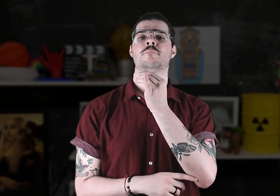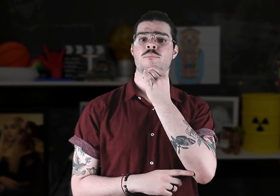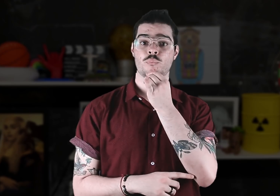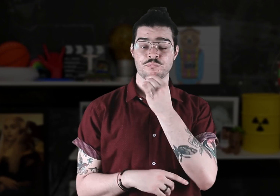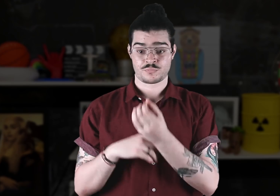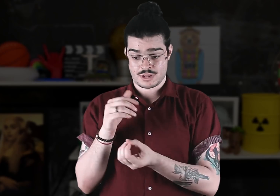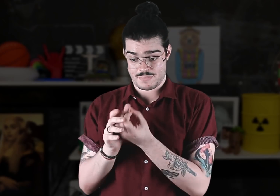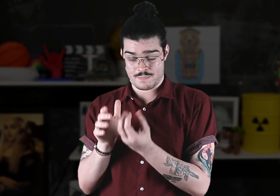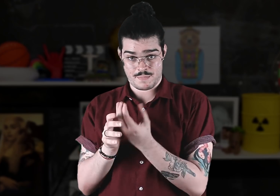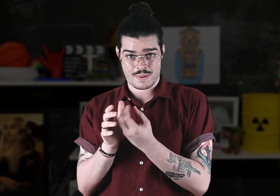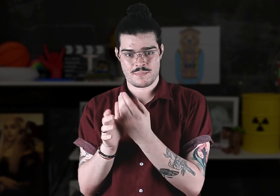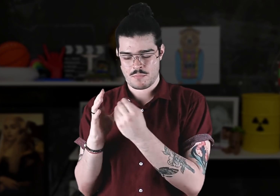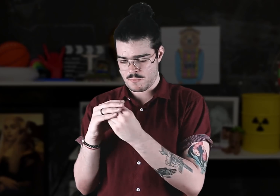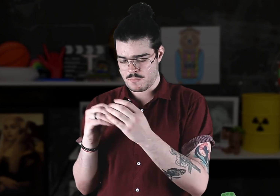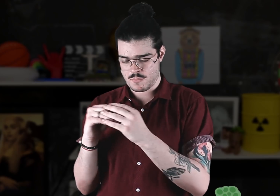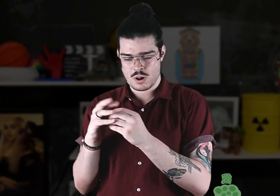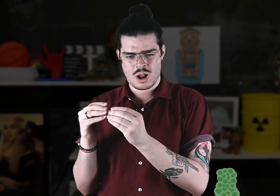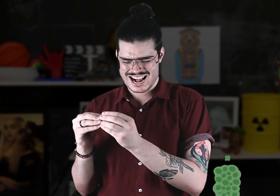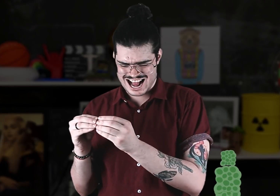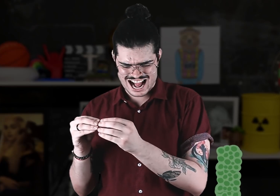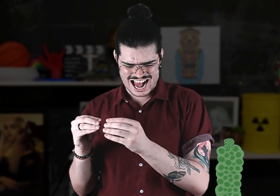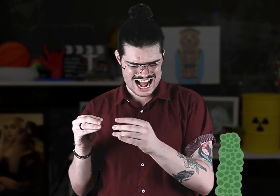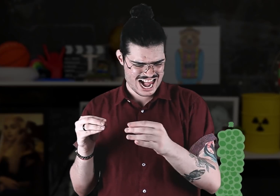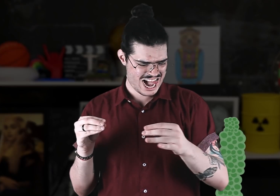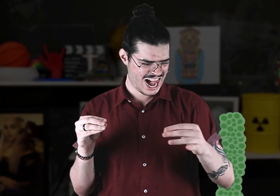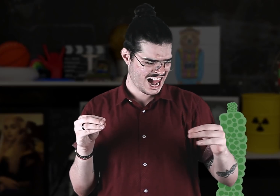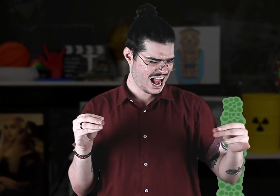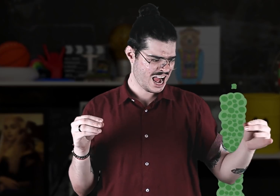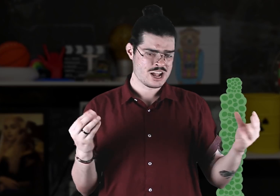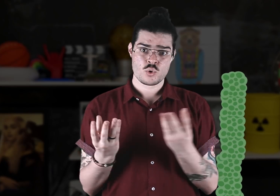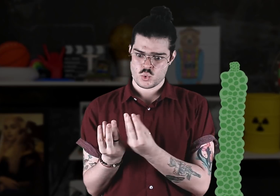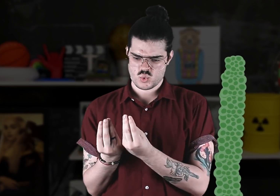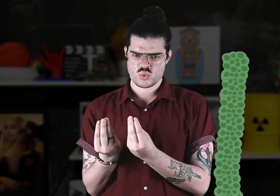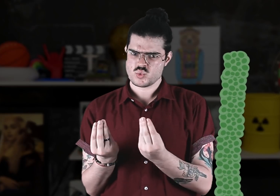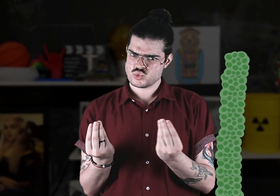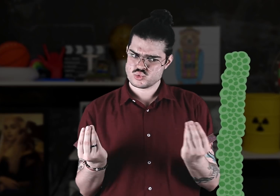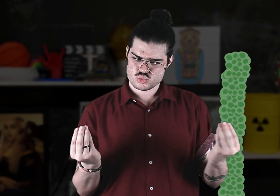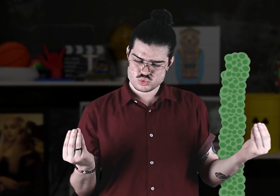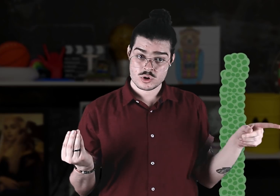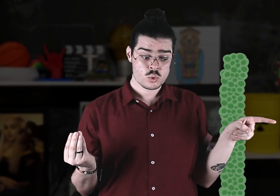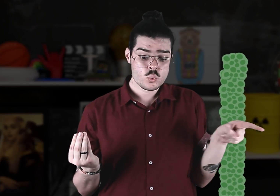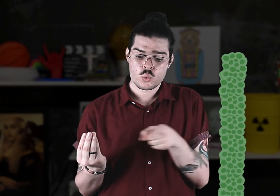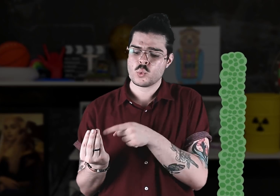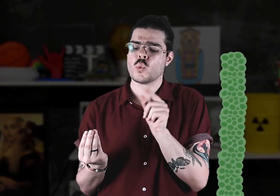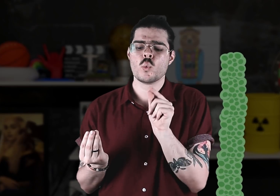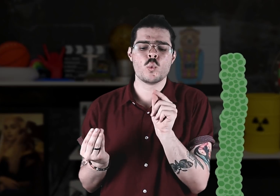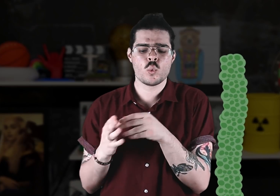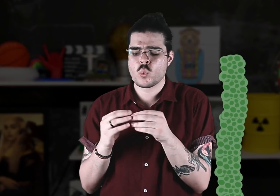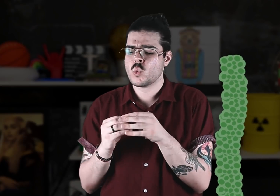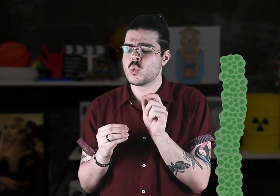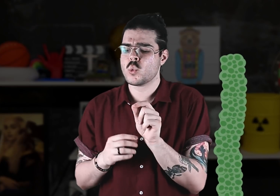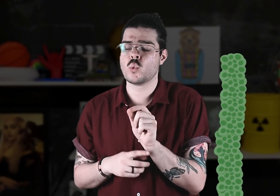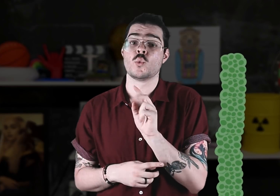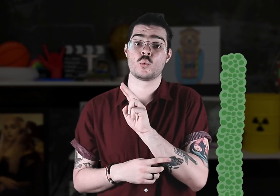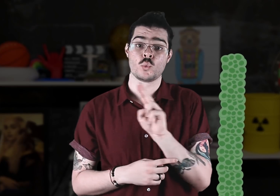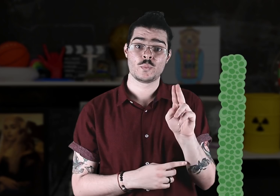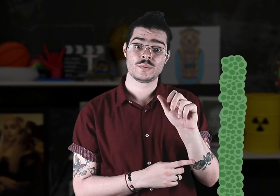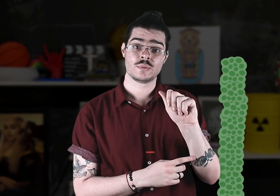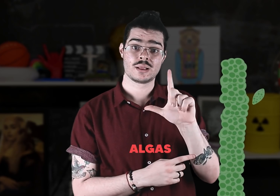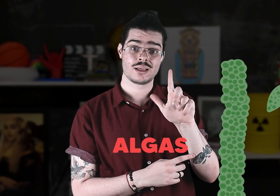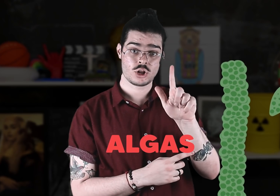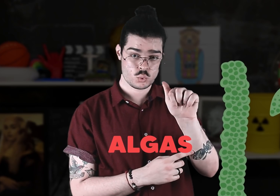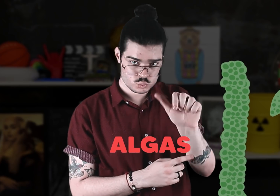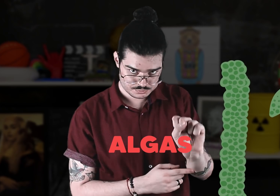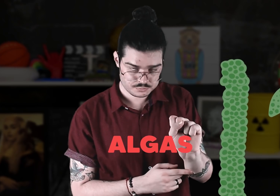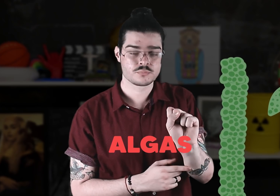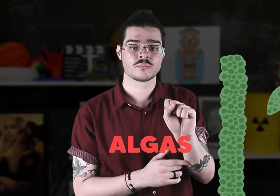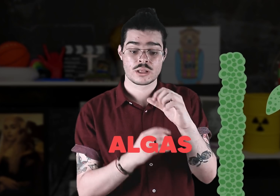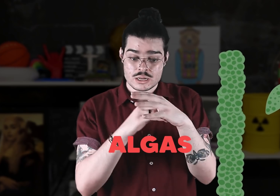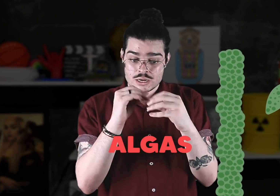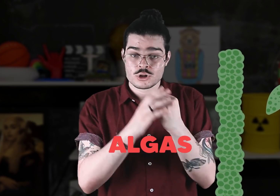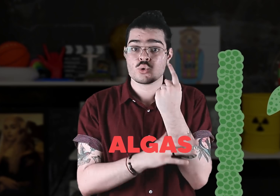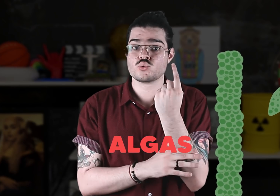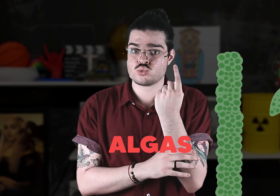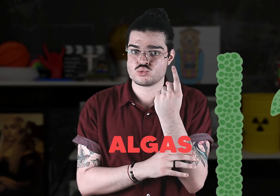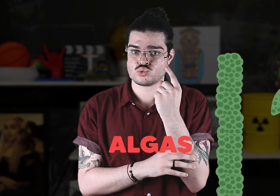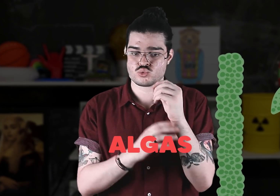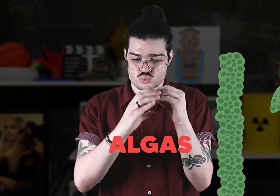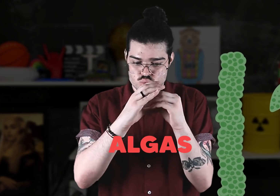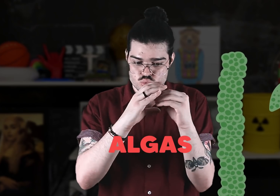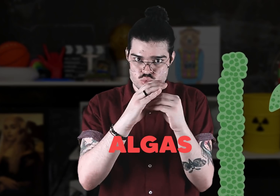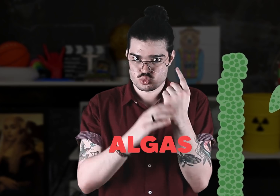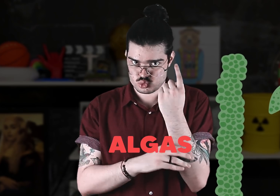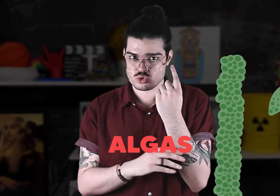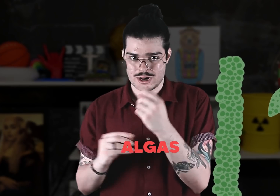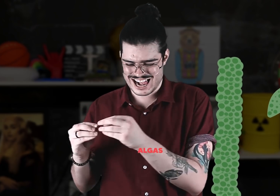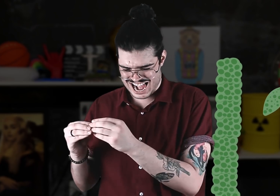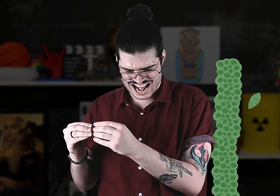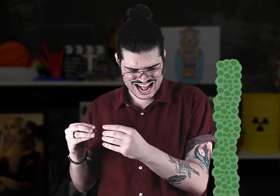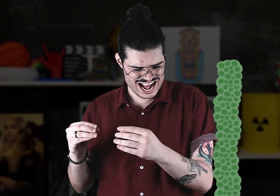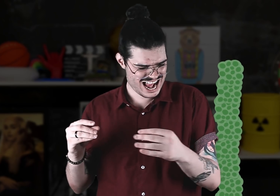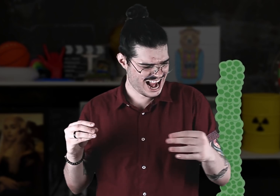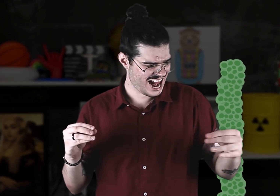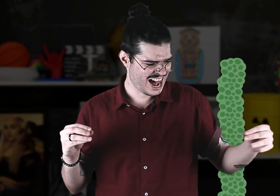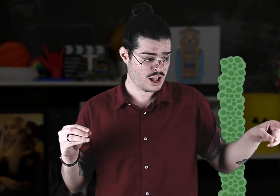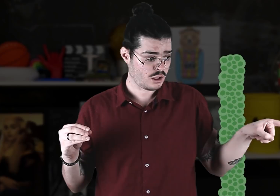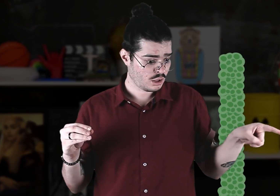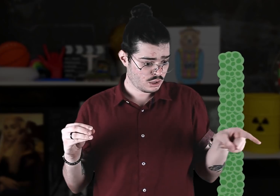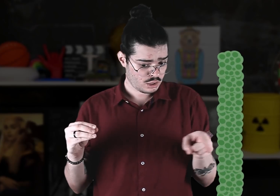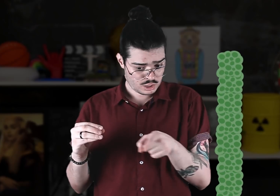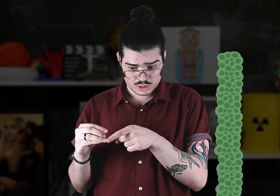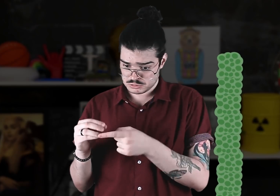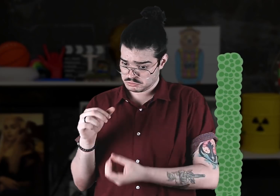For example, thousands of microorganisms called unicellular algae have